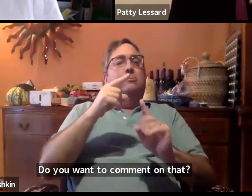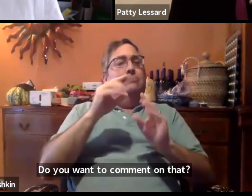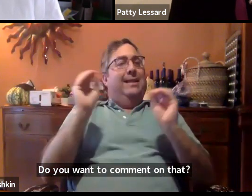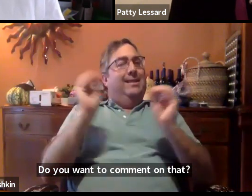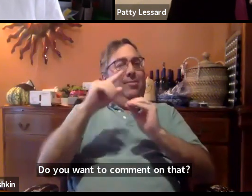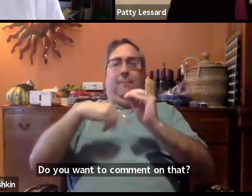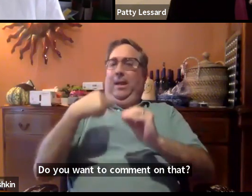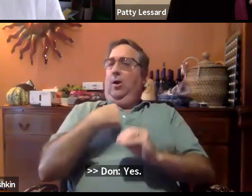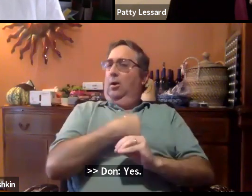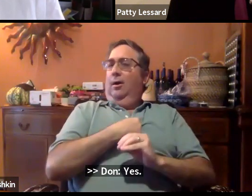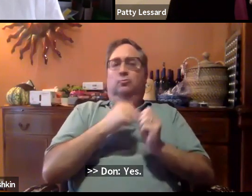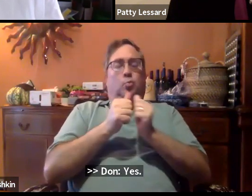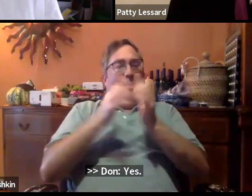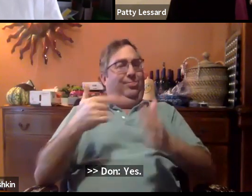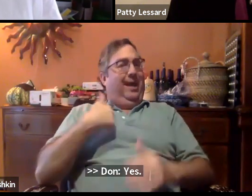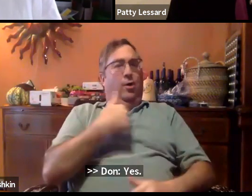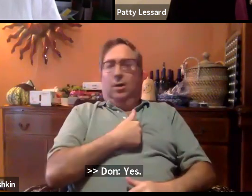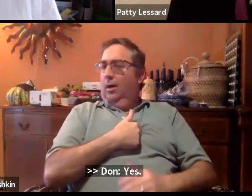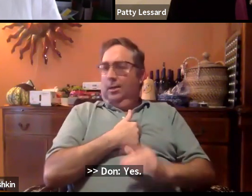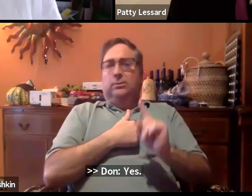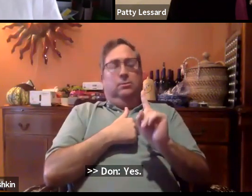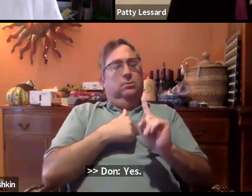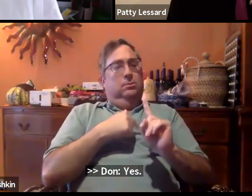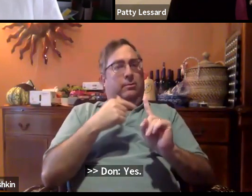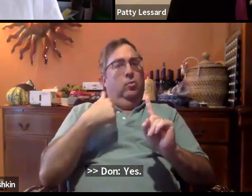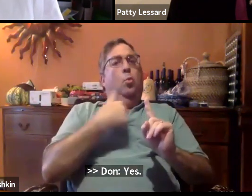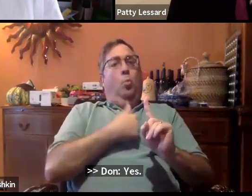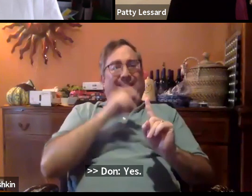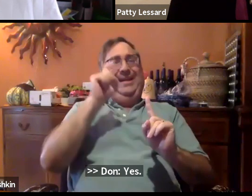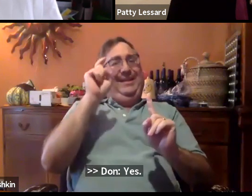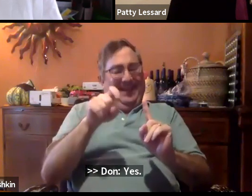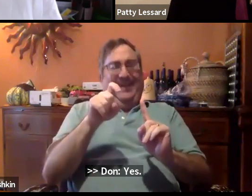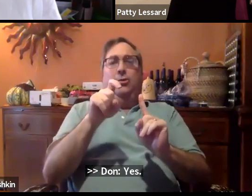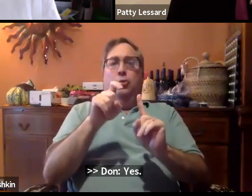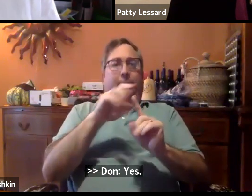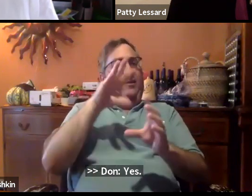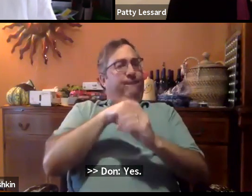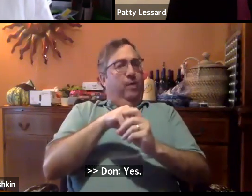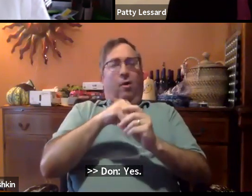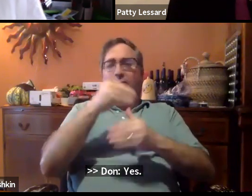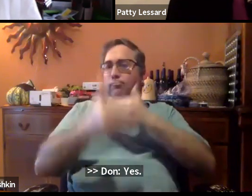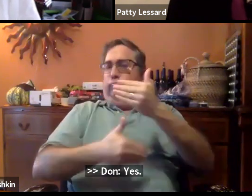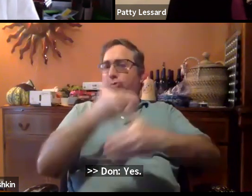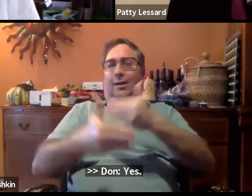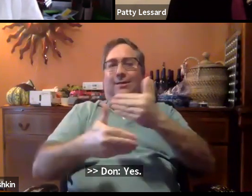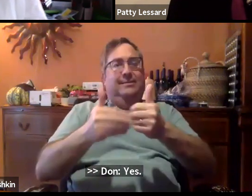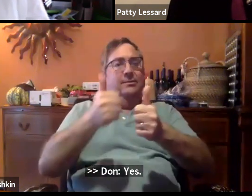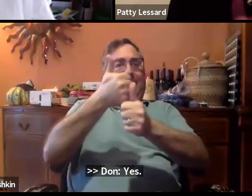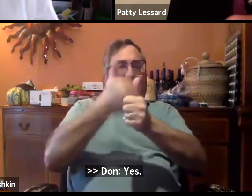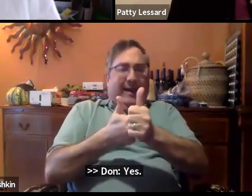Do you want to comment on that? ≫ Don: Yes.